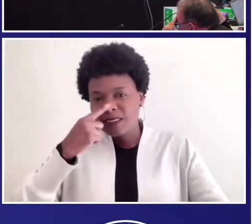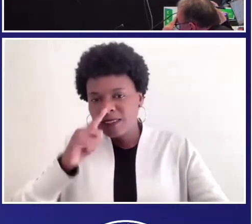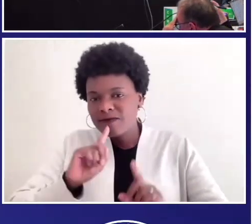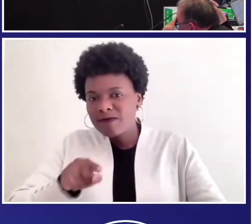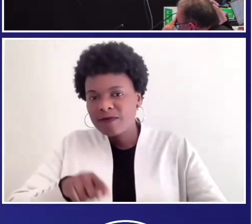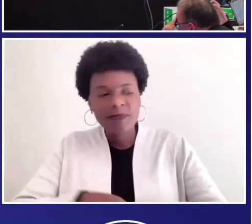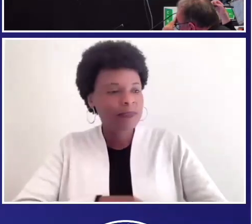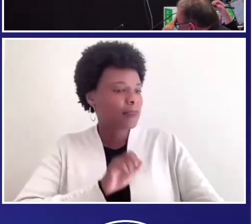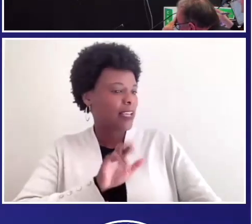Eric Hardy, FSA.